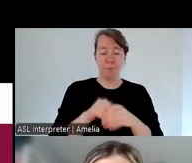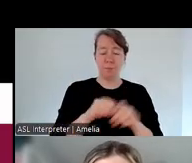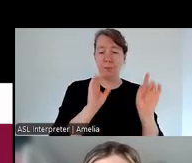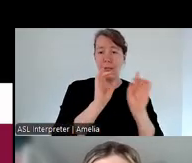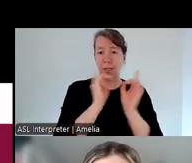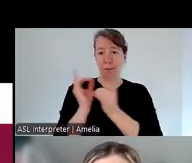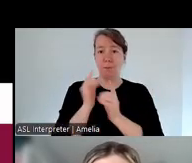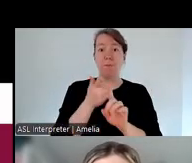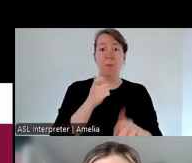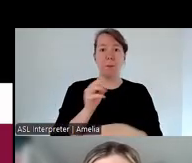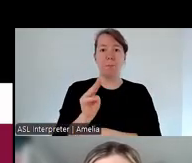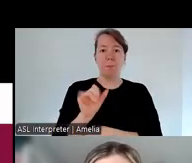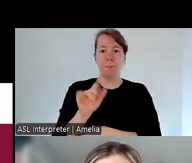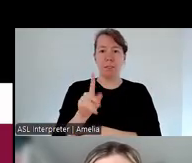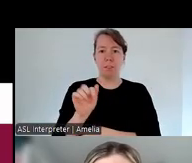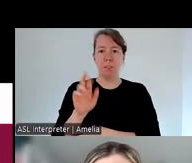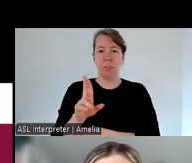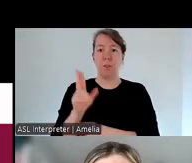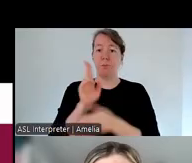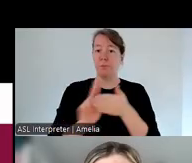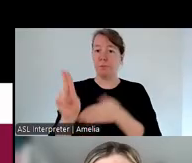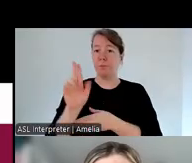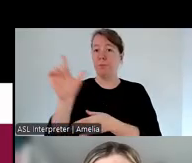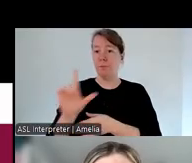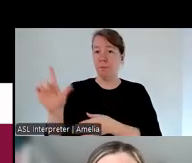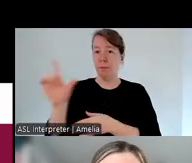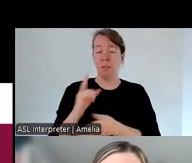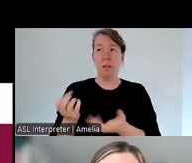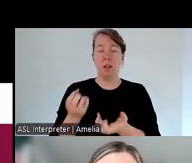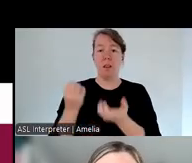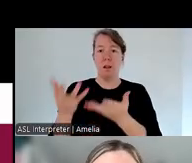We had a lot of representation from our Teaching and Learning team